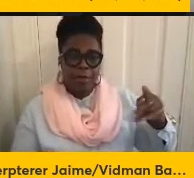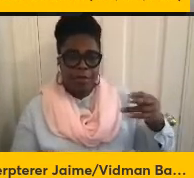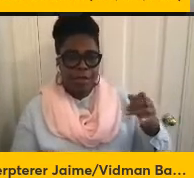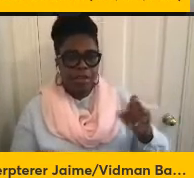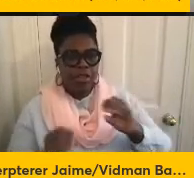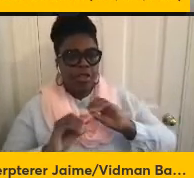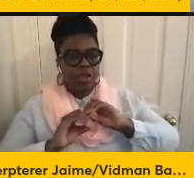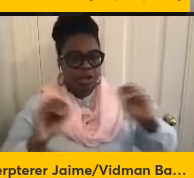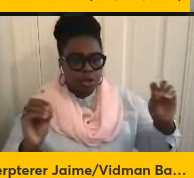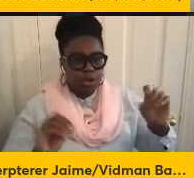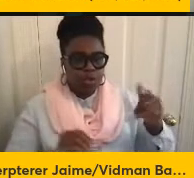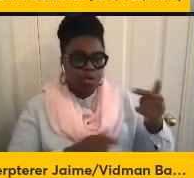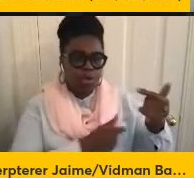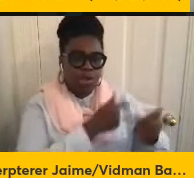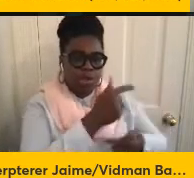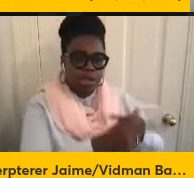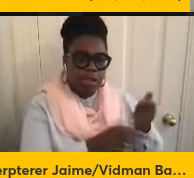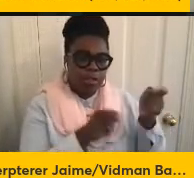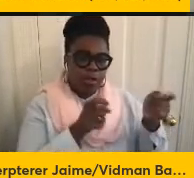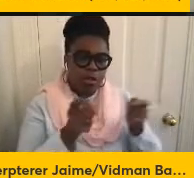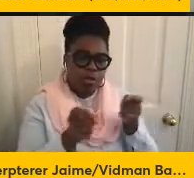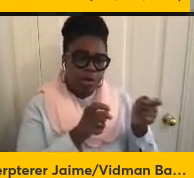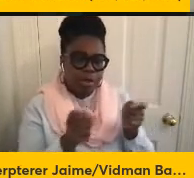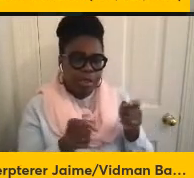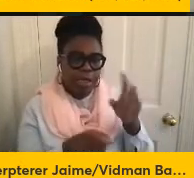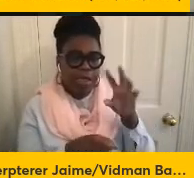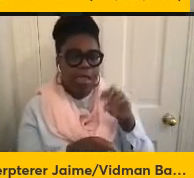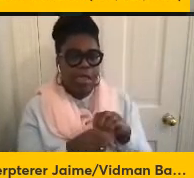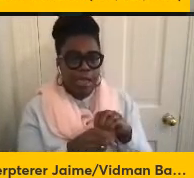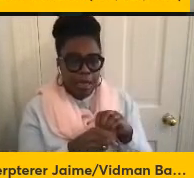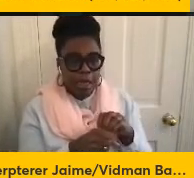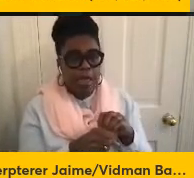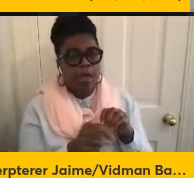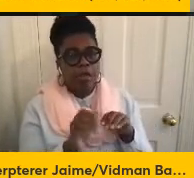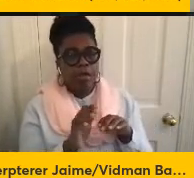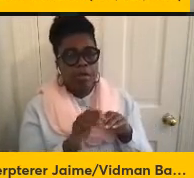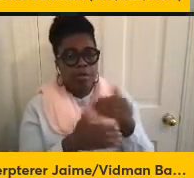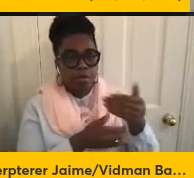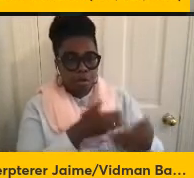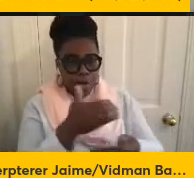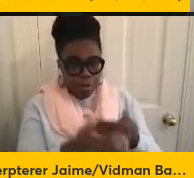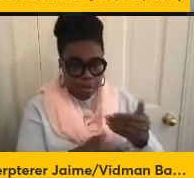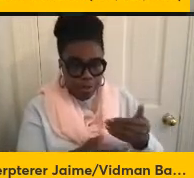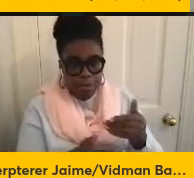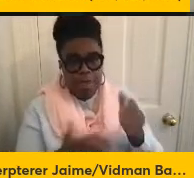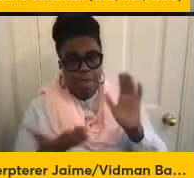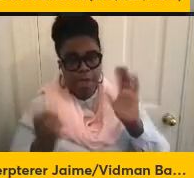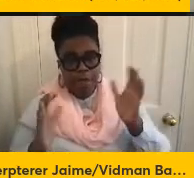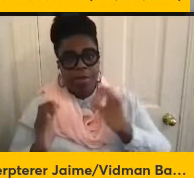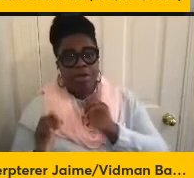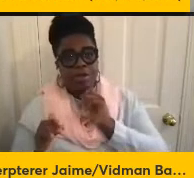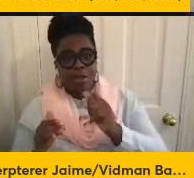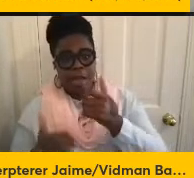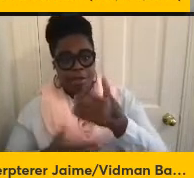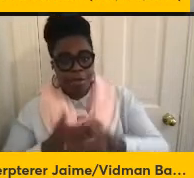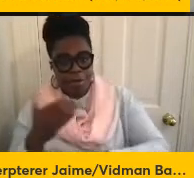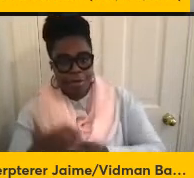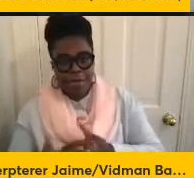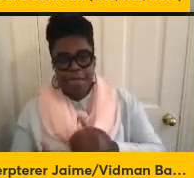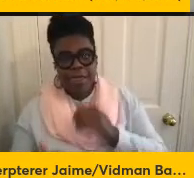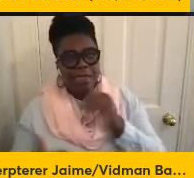specifically regulated in Progressors versus non Progressors, which is not unexpected, since they were recruited five years